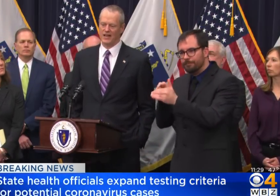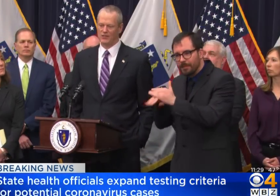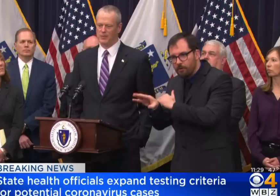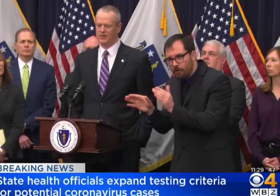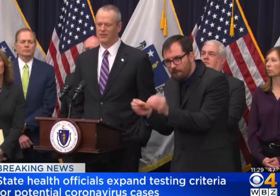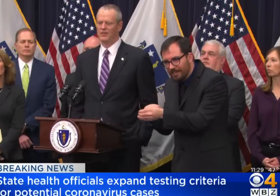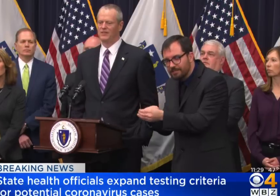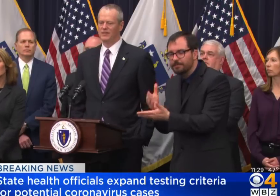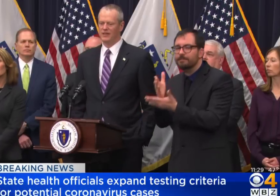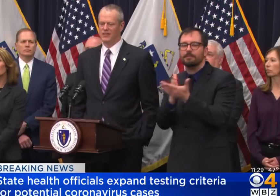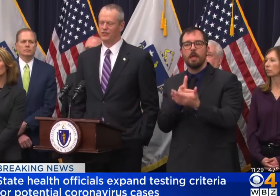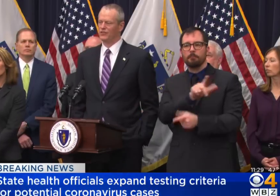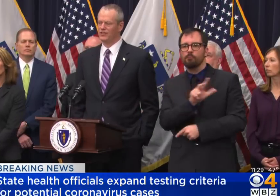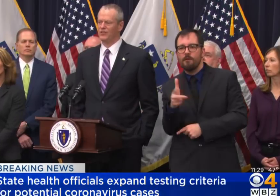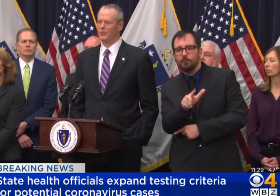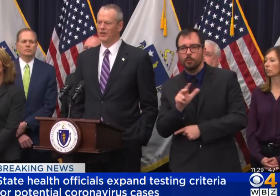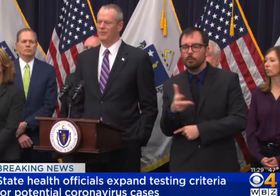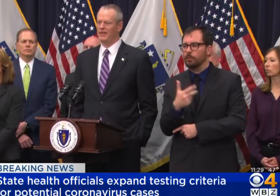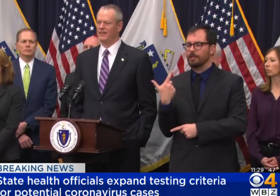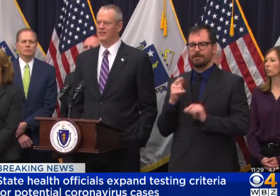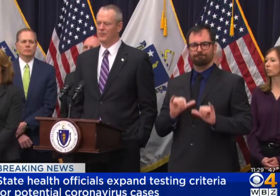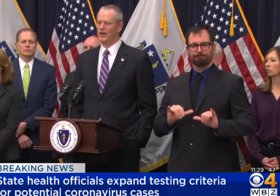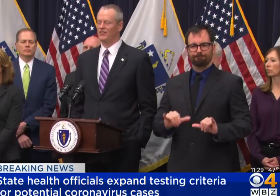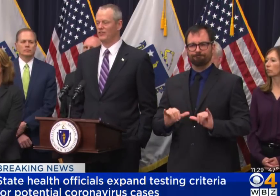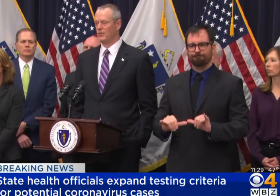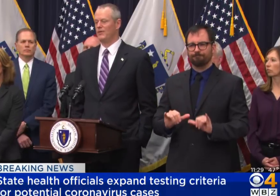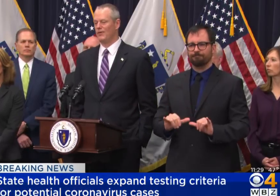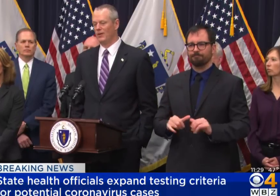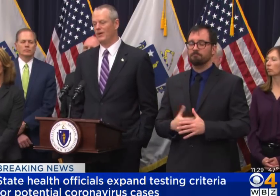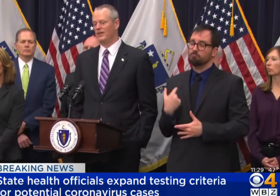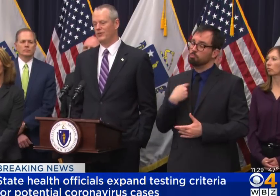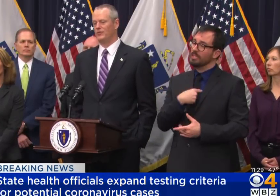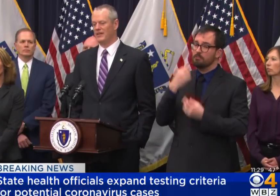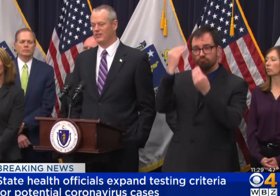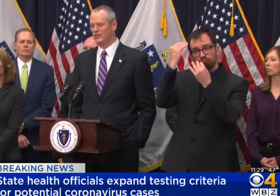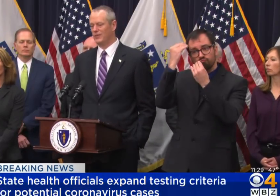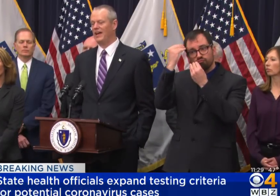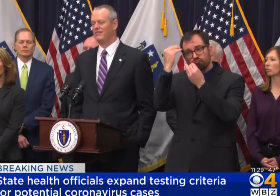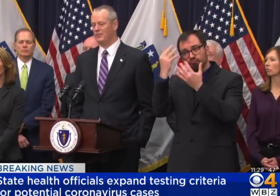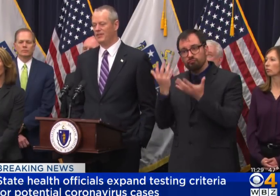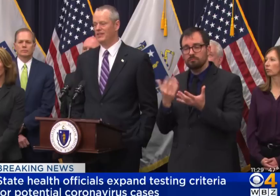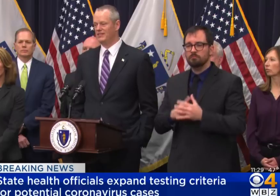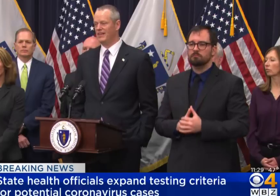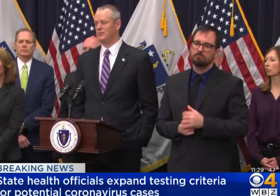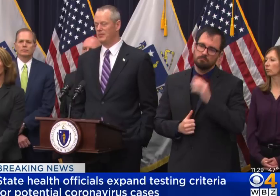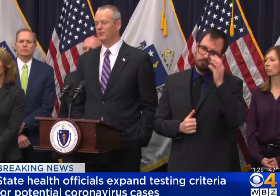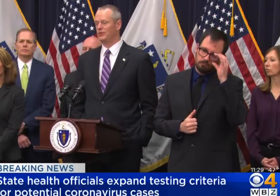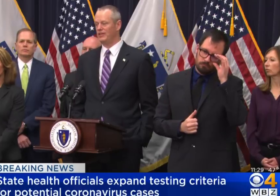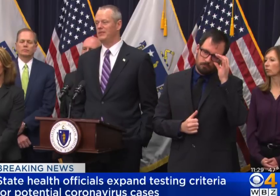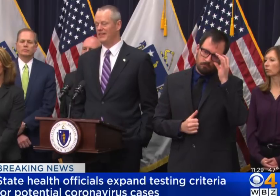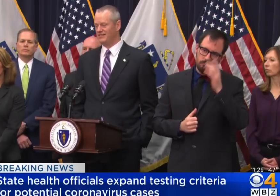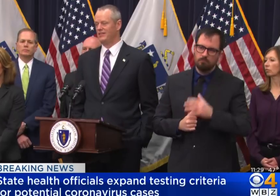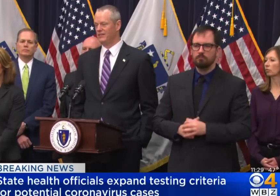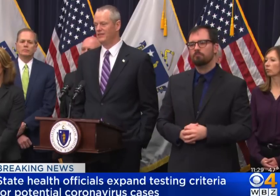DRIVE THROUGH VERSUS JUST DOING IT STRAIGHT WHEN SOMEONE IS IN THE OFFICE OR AT THE HOSPITAL.